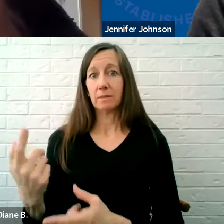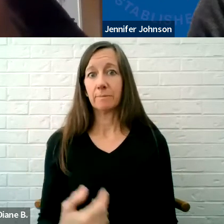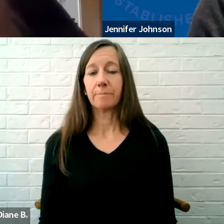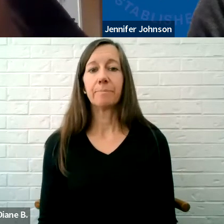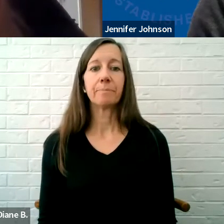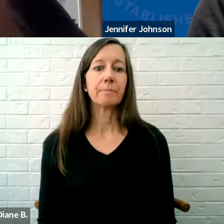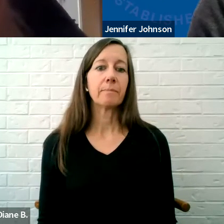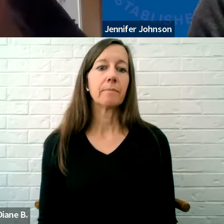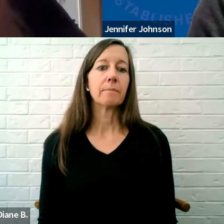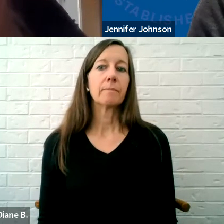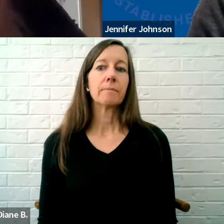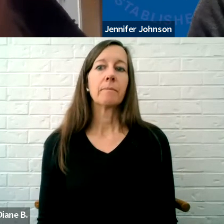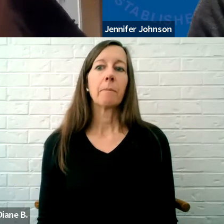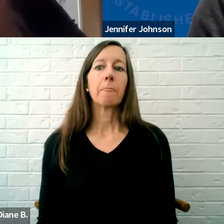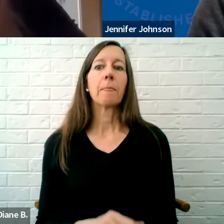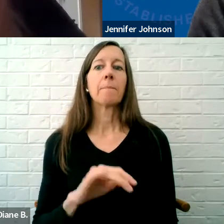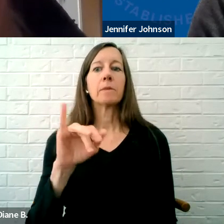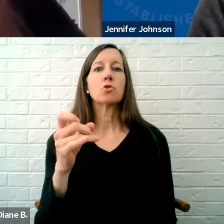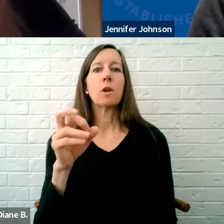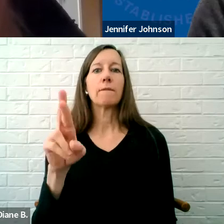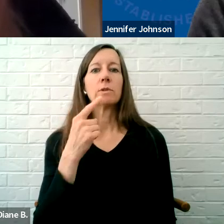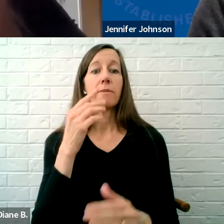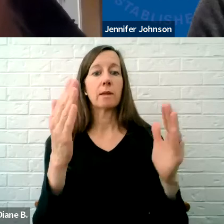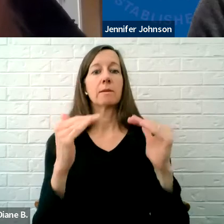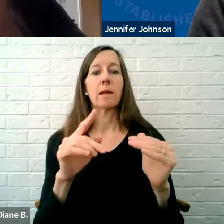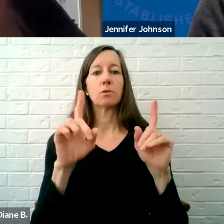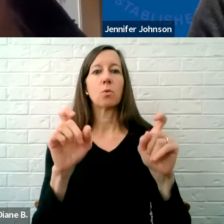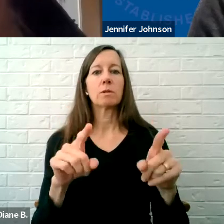I the next question, and there's a number of questions about sharing the slides and the Powerpoint.